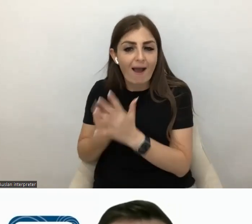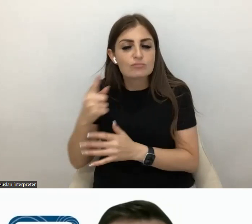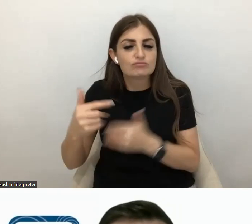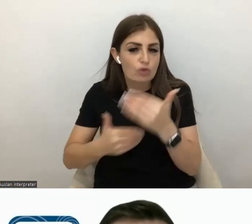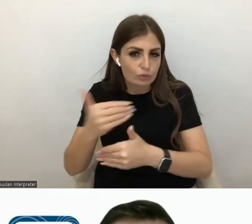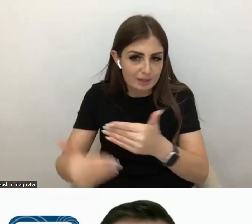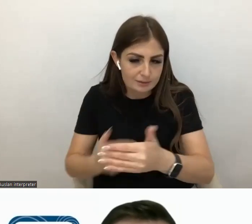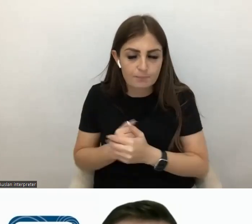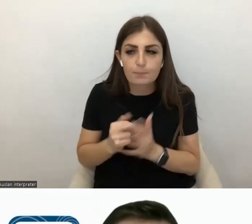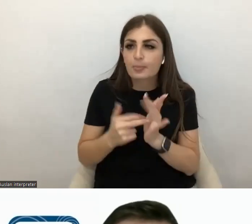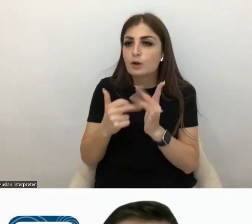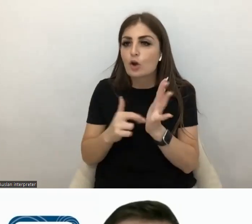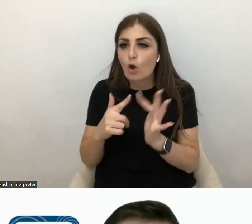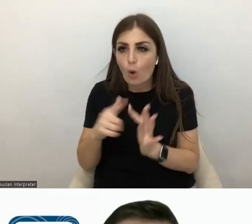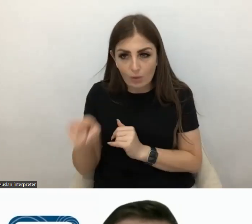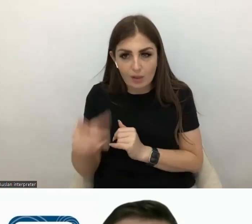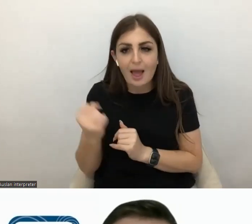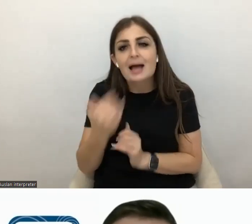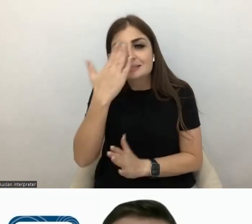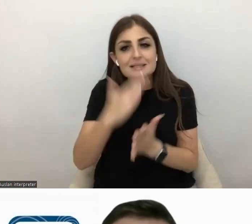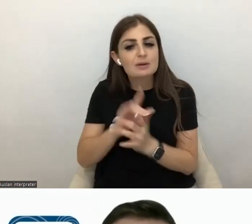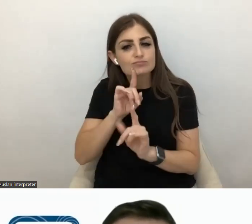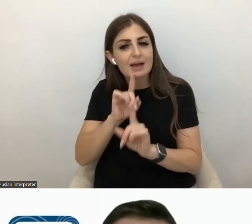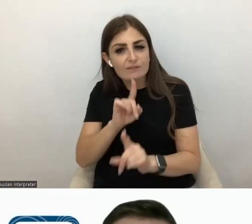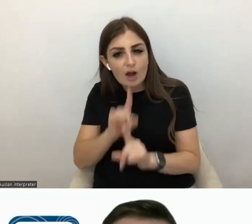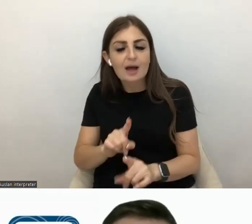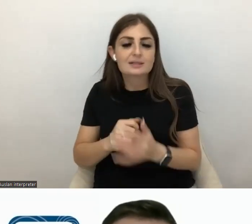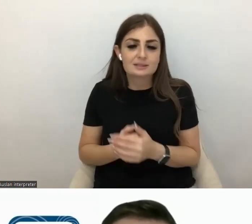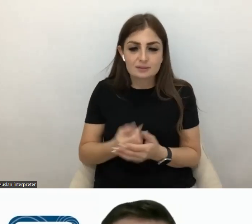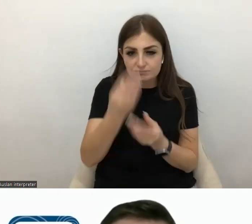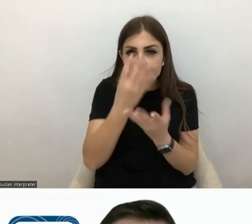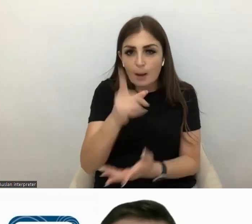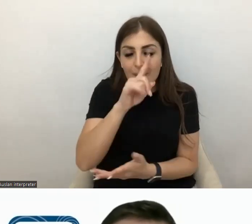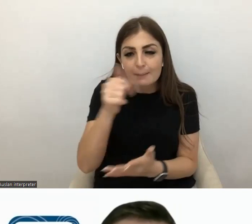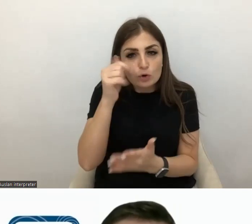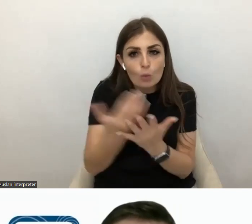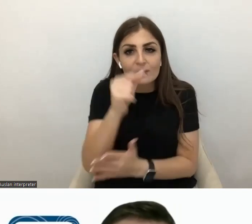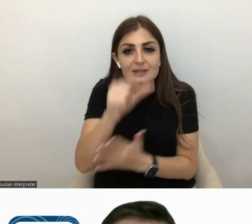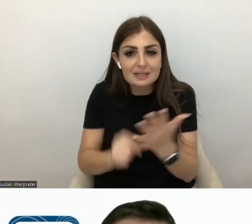He has experience advising and representing people with disability with cases before the